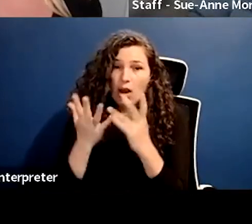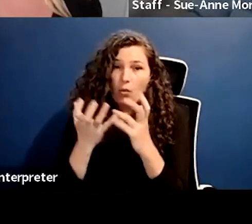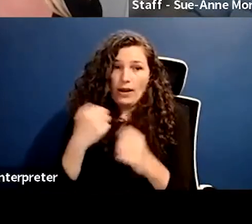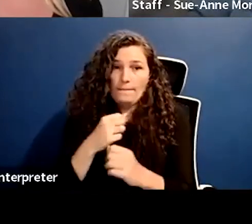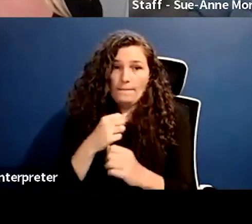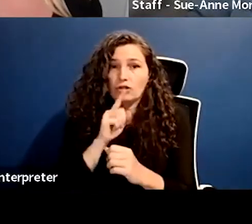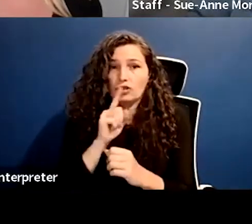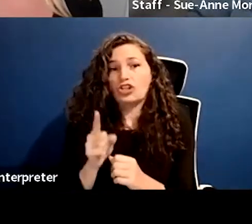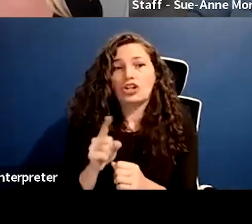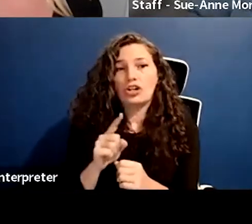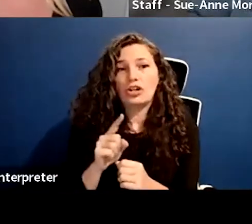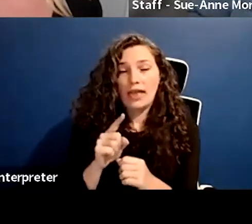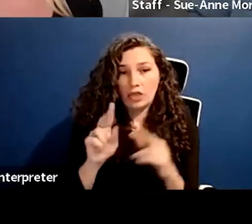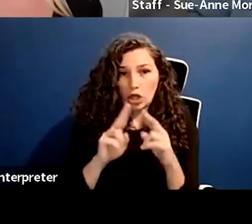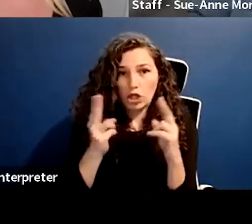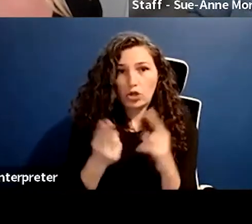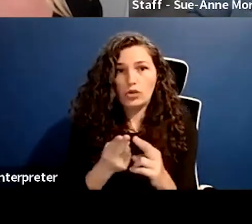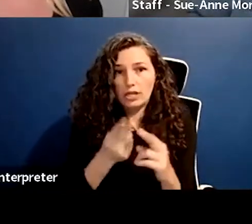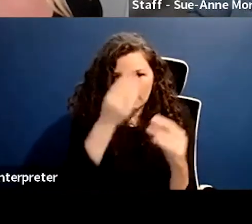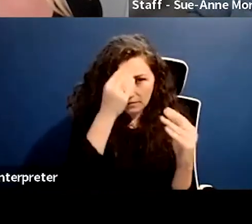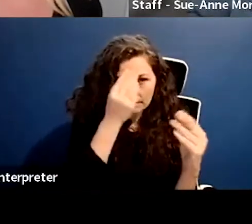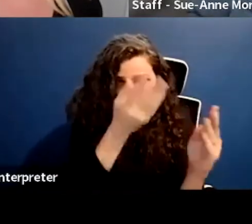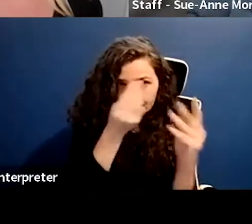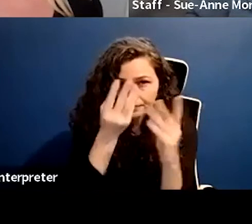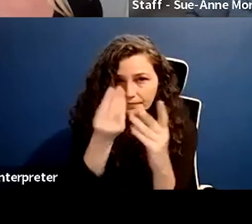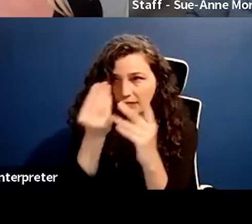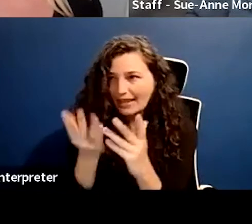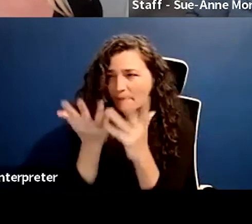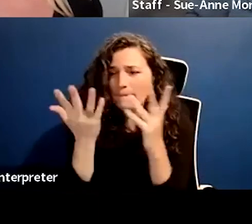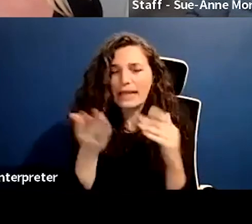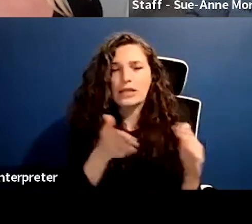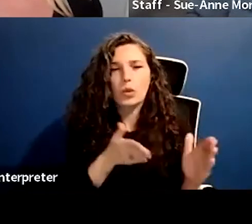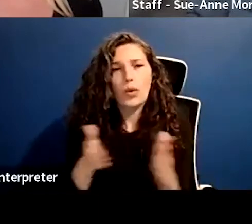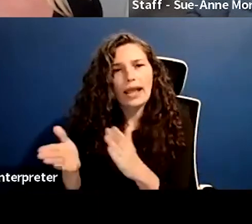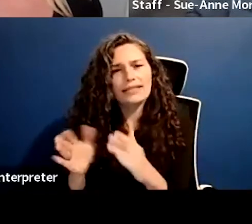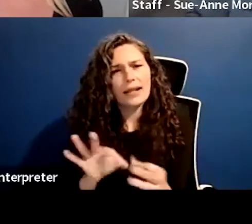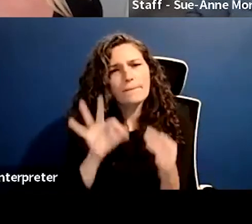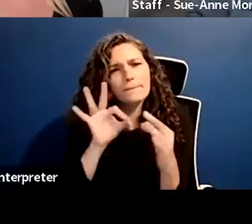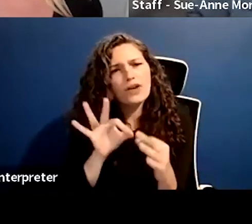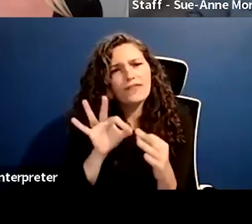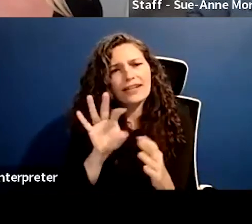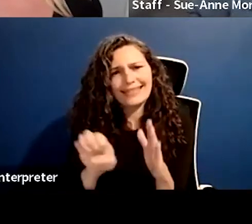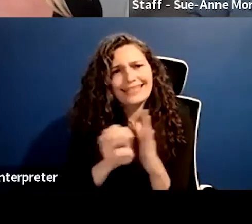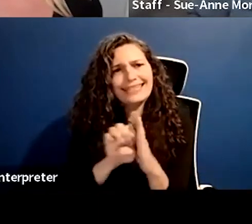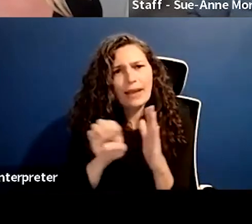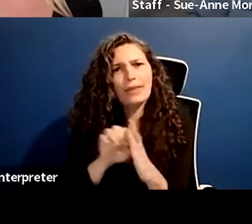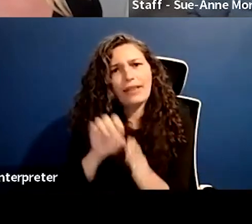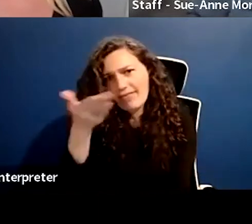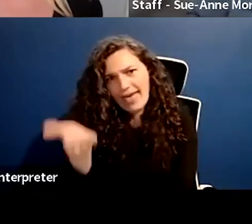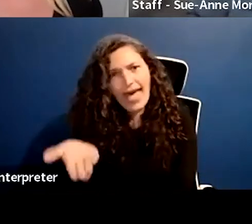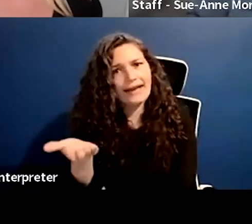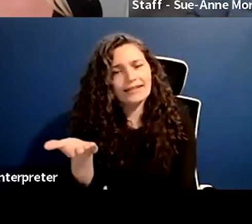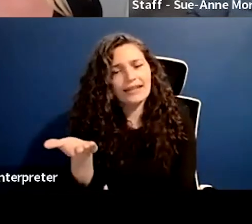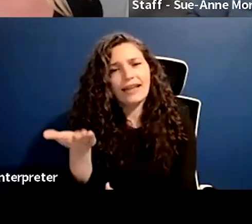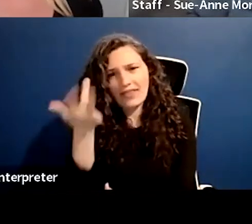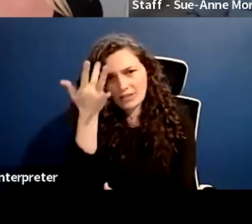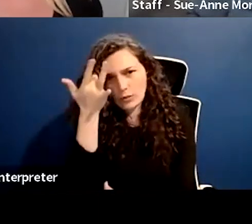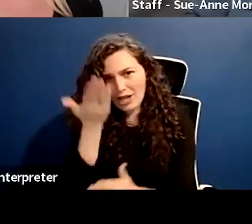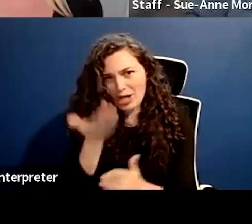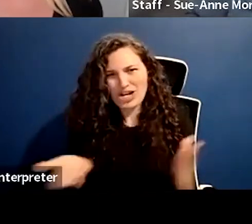in as many different ways as we can. And what a perfect example of how that can work and that brought you here. So I'm just so delighted.